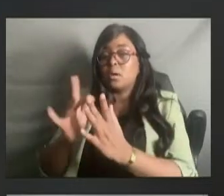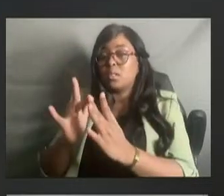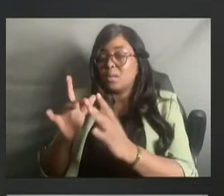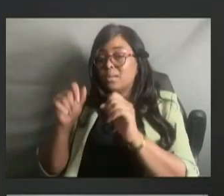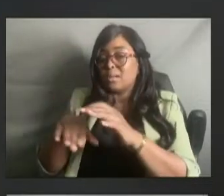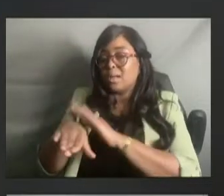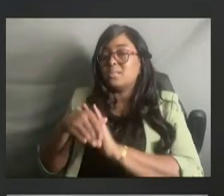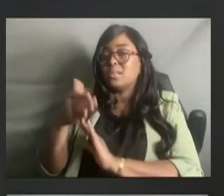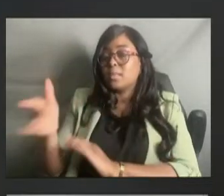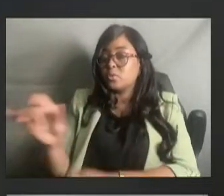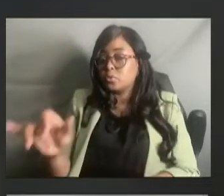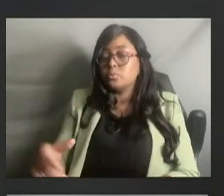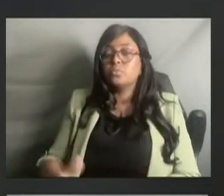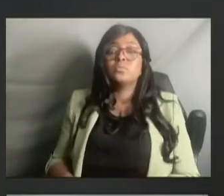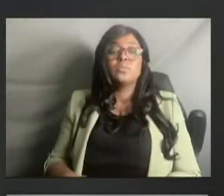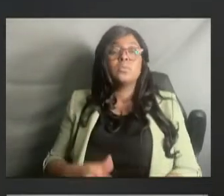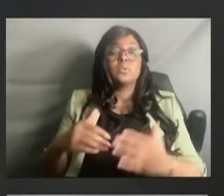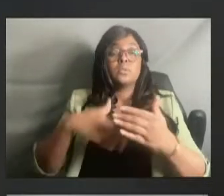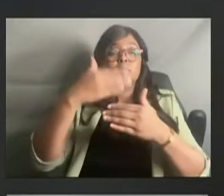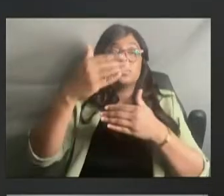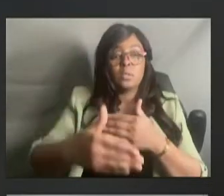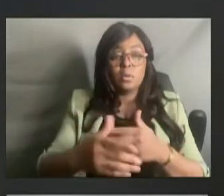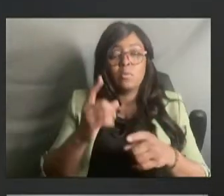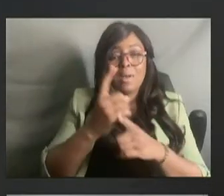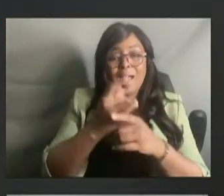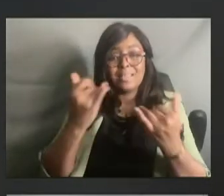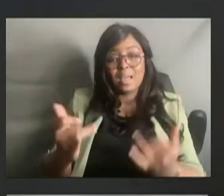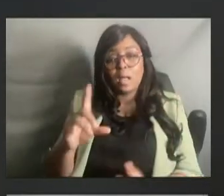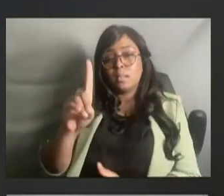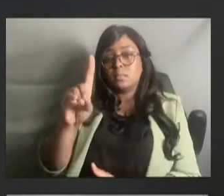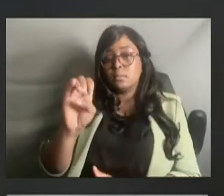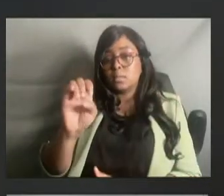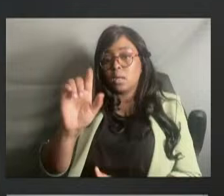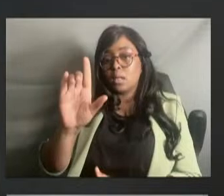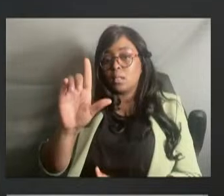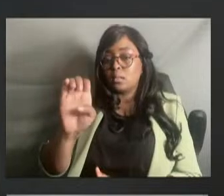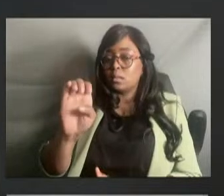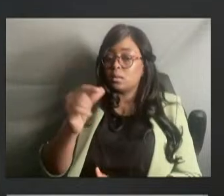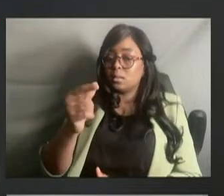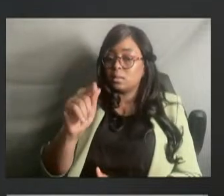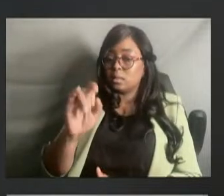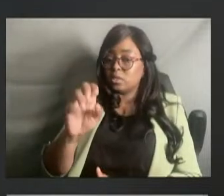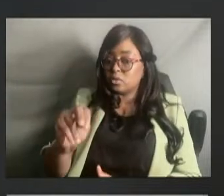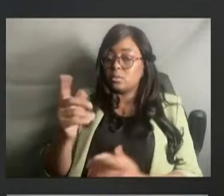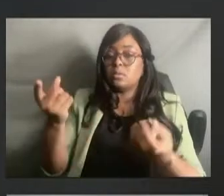that you can have access to it as well. Next slide please. Our